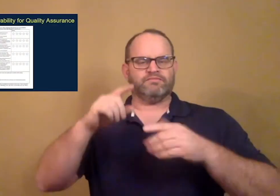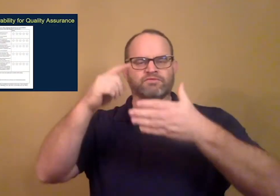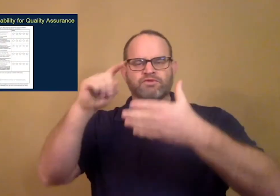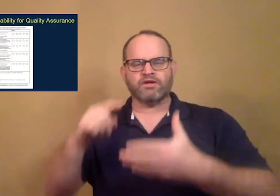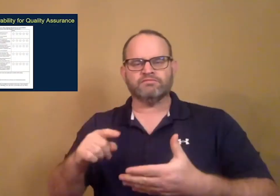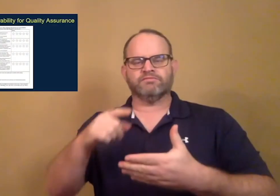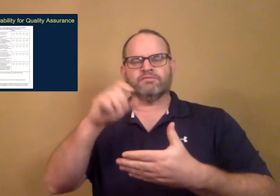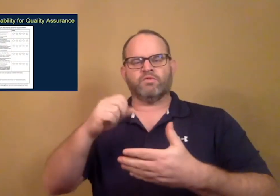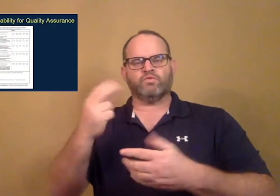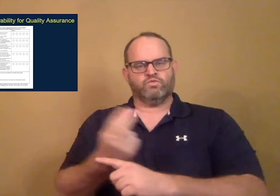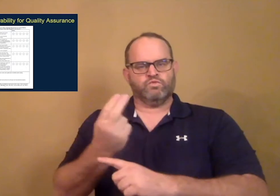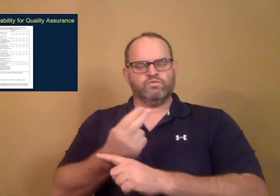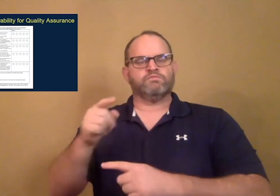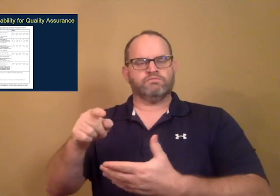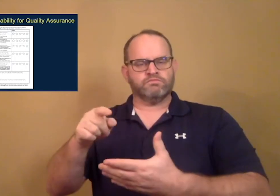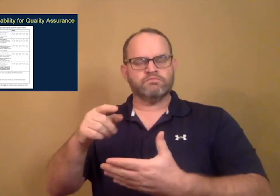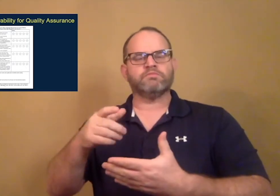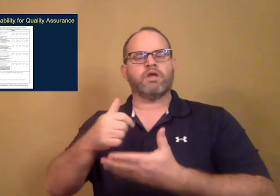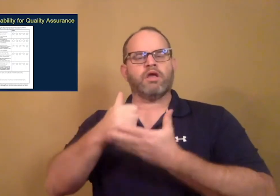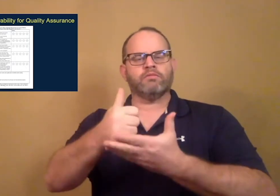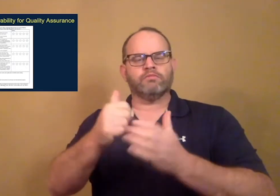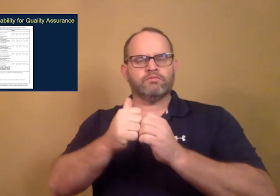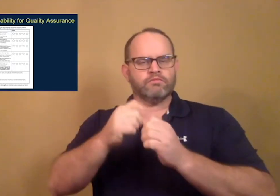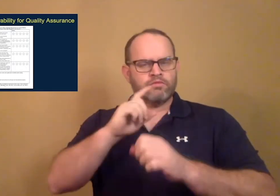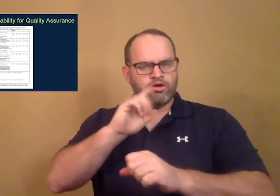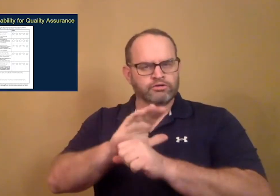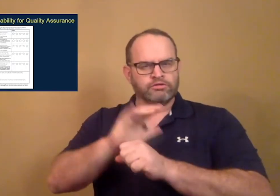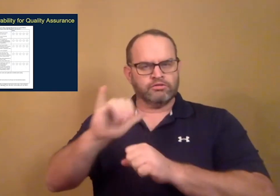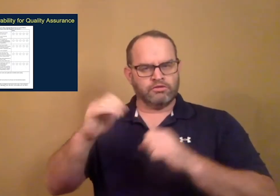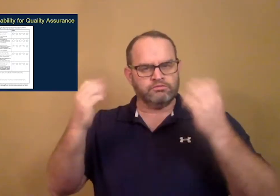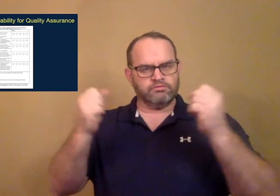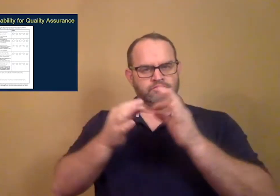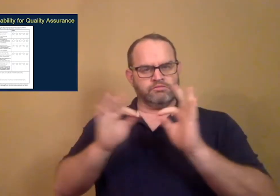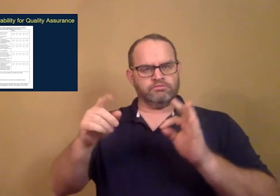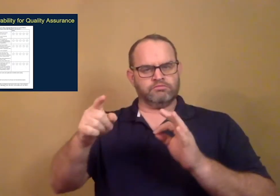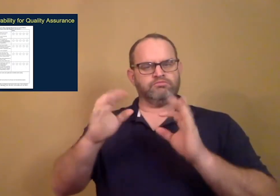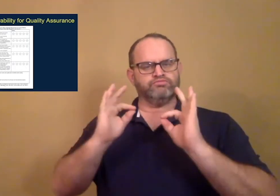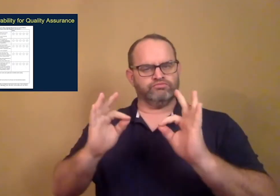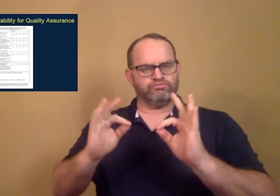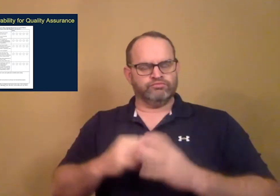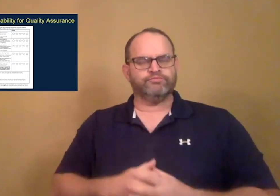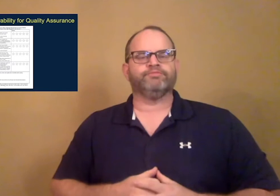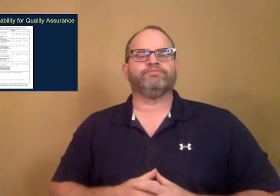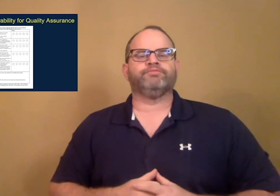We developed a checklist to help you evaluate each story based on its sign language components.